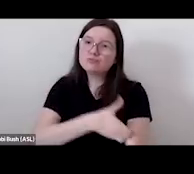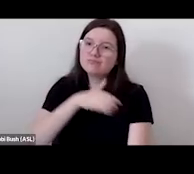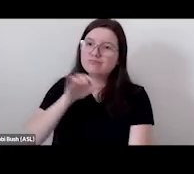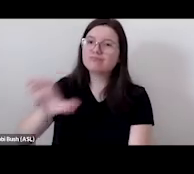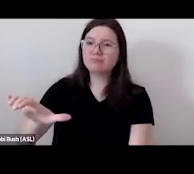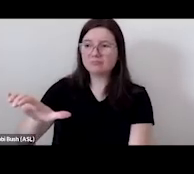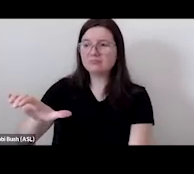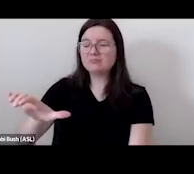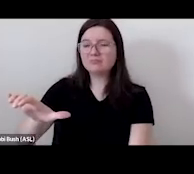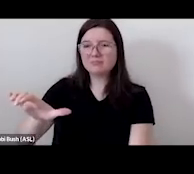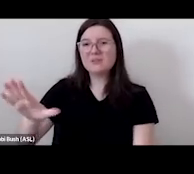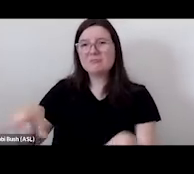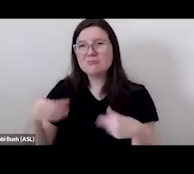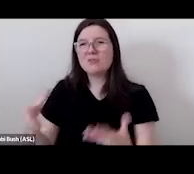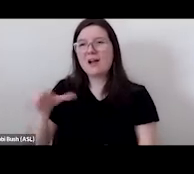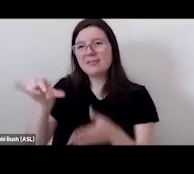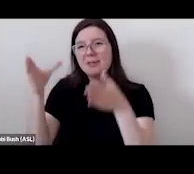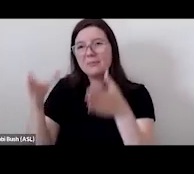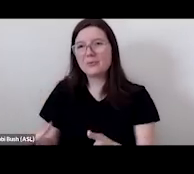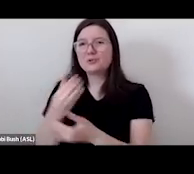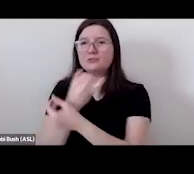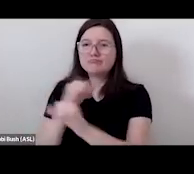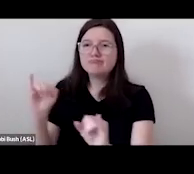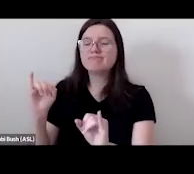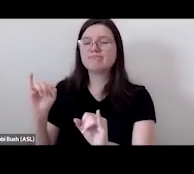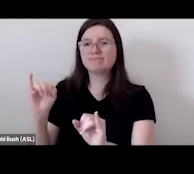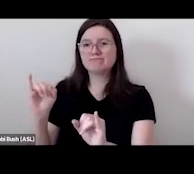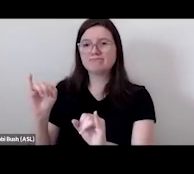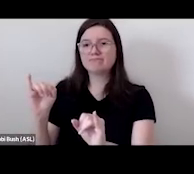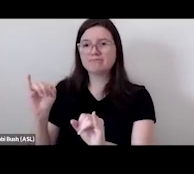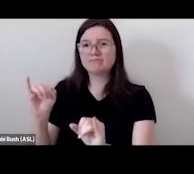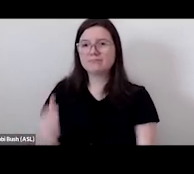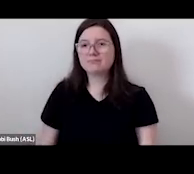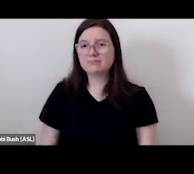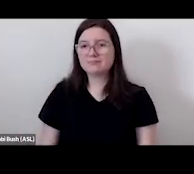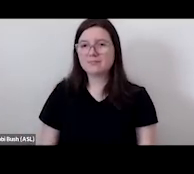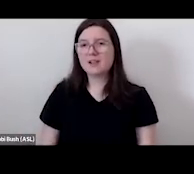over the situation possible. And asking them, you know, whether it be through prompting